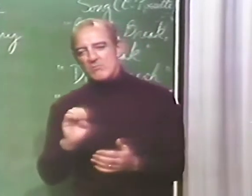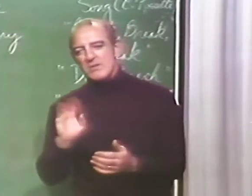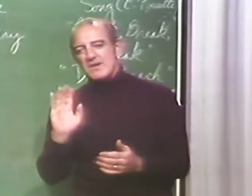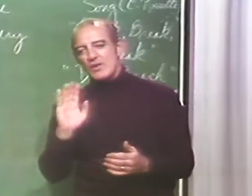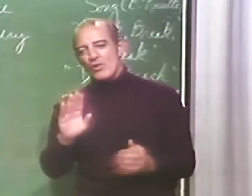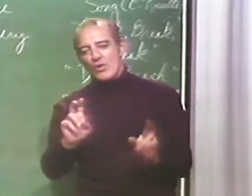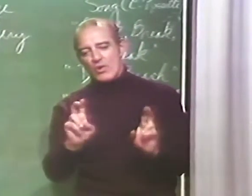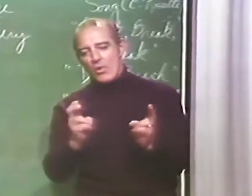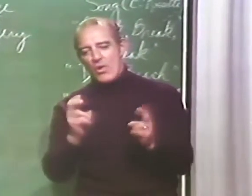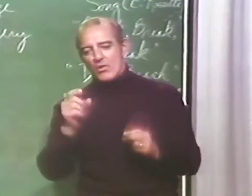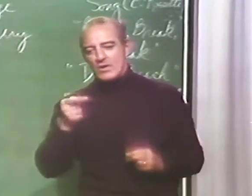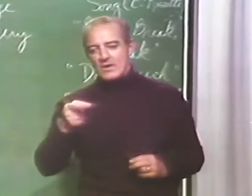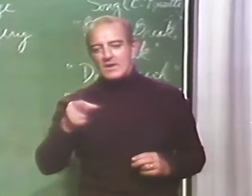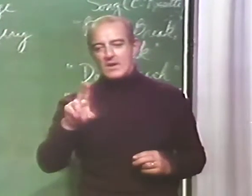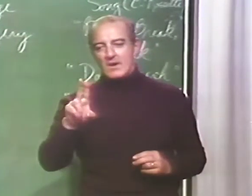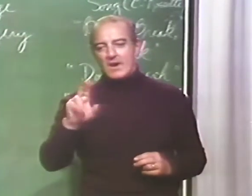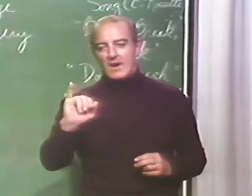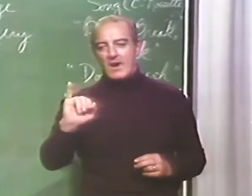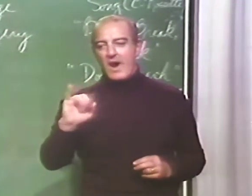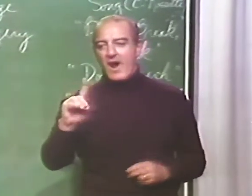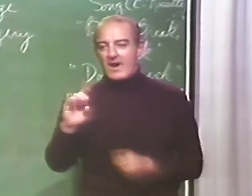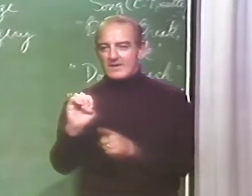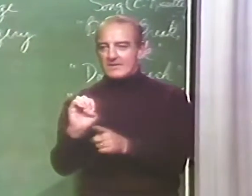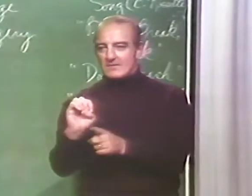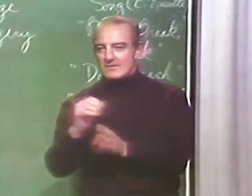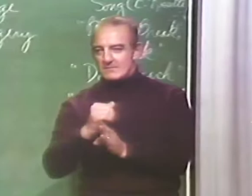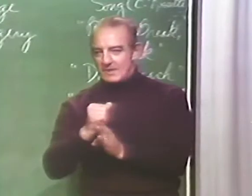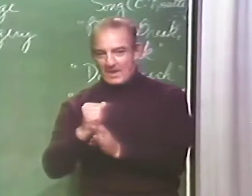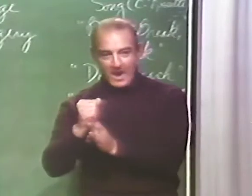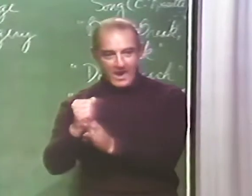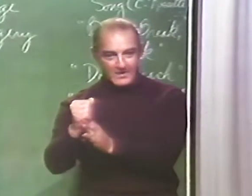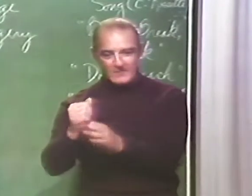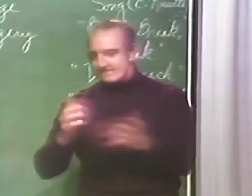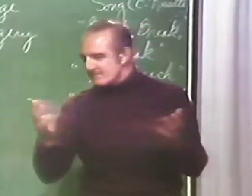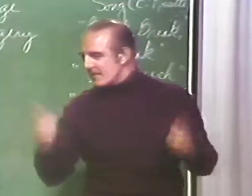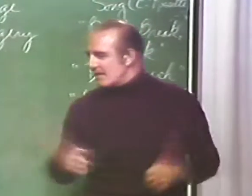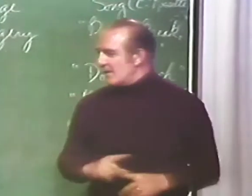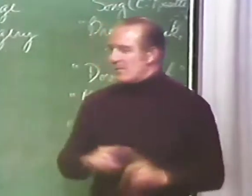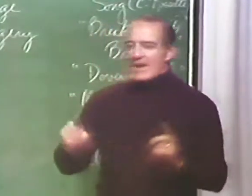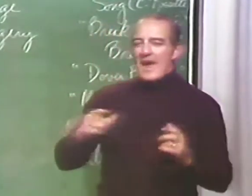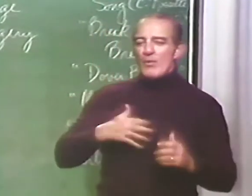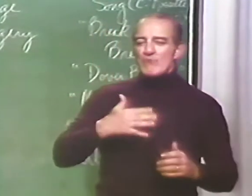IT WILL BE YOUR "GUIDE," GUIDE.